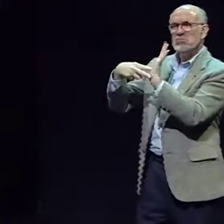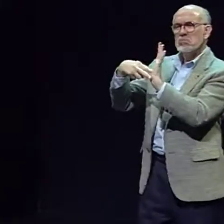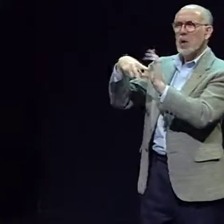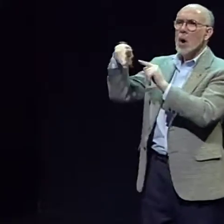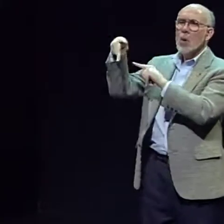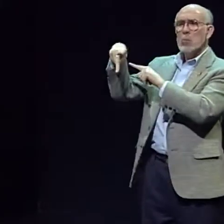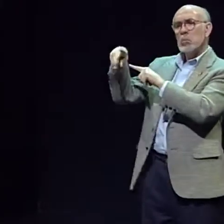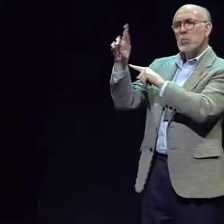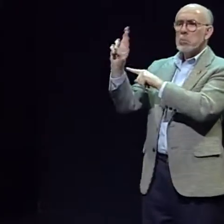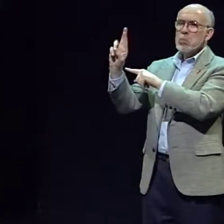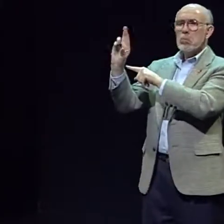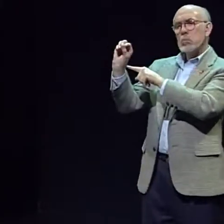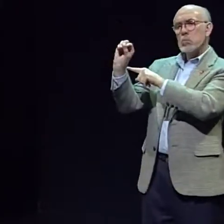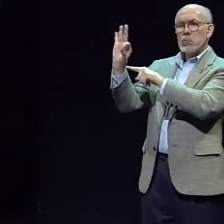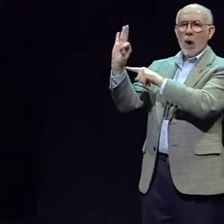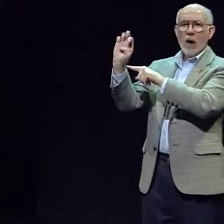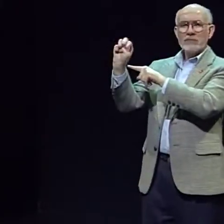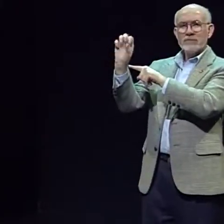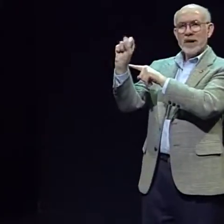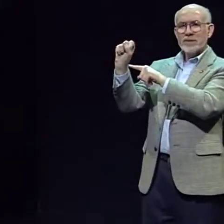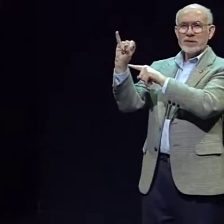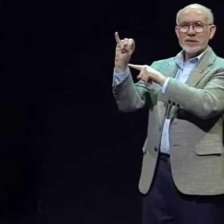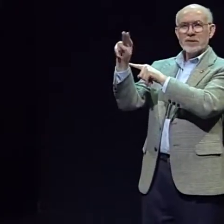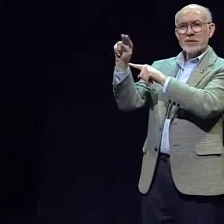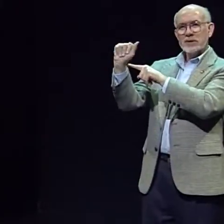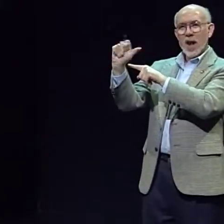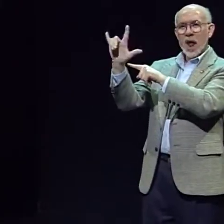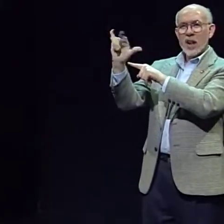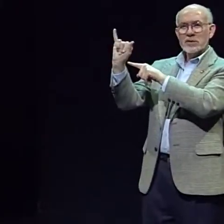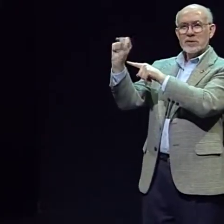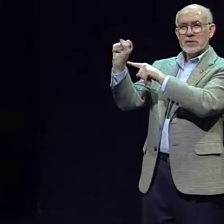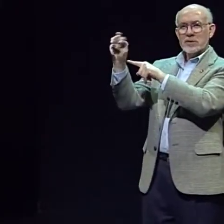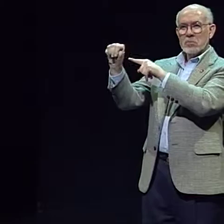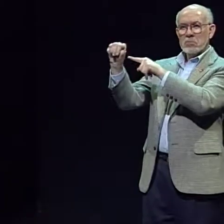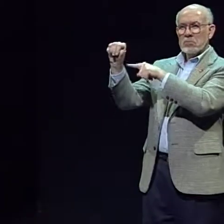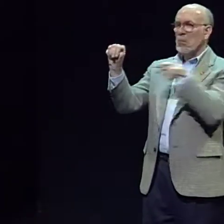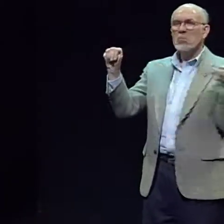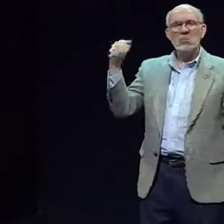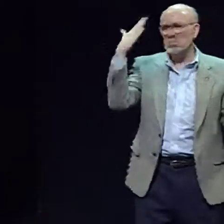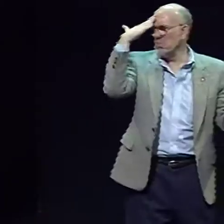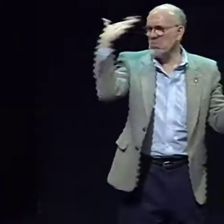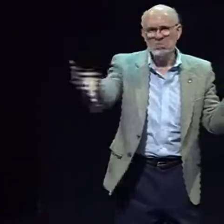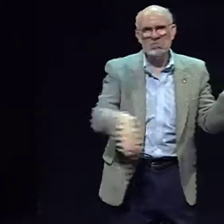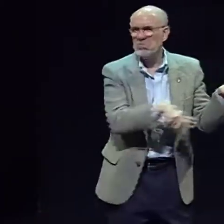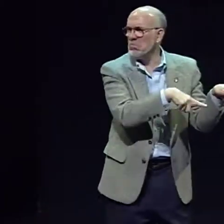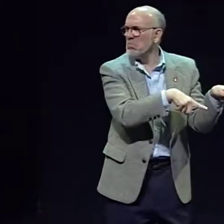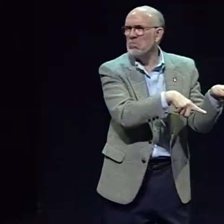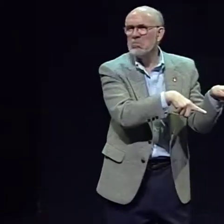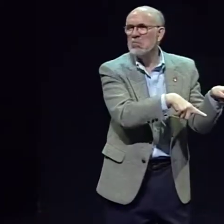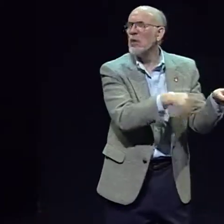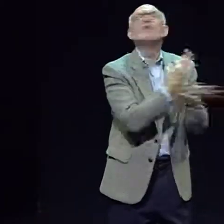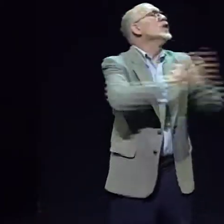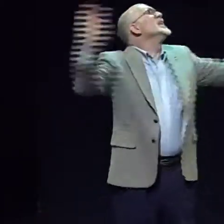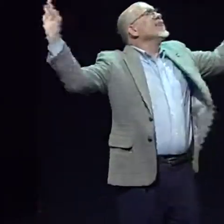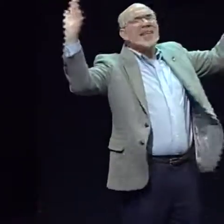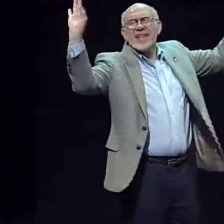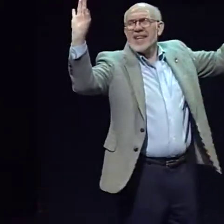WE'VE LOST THE MEANING OF PLAY BECAUSE WE THINK ABOUT, "OH, WE'RE PROFESSIONALS. "THIS IS ALL ABOUT BEING